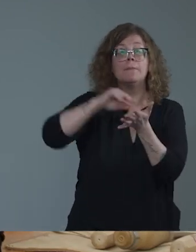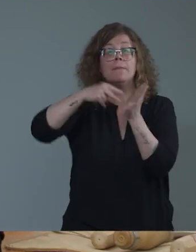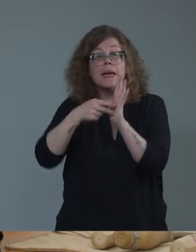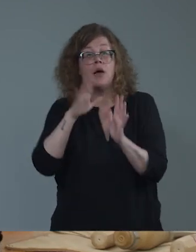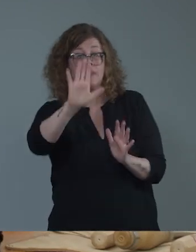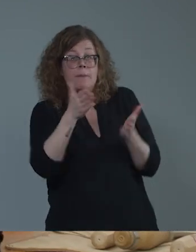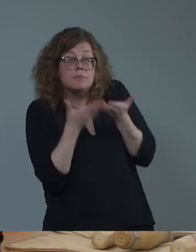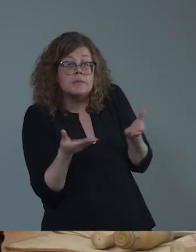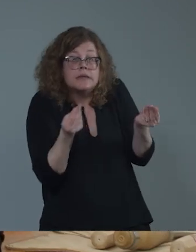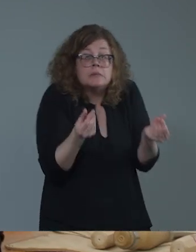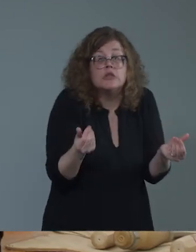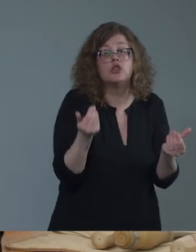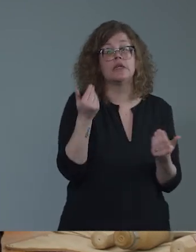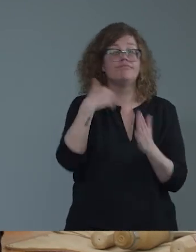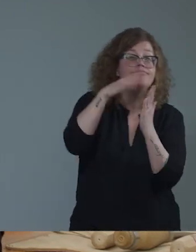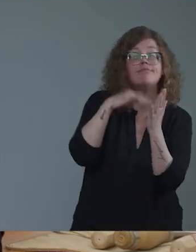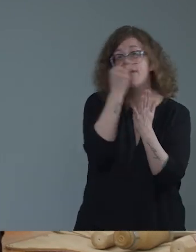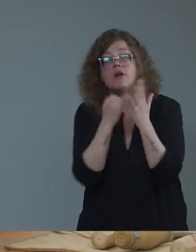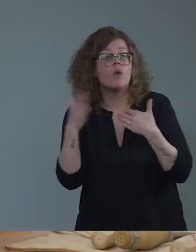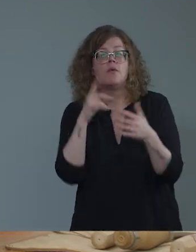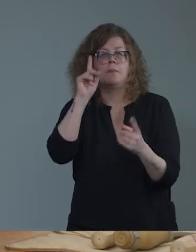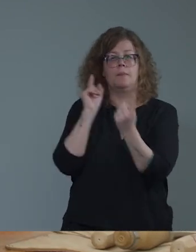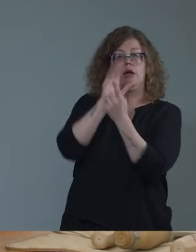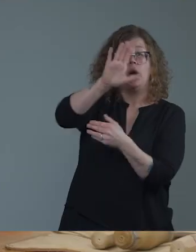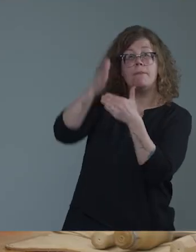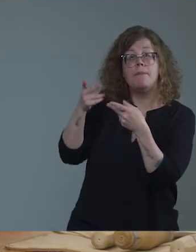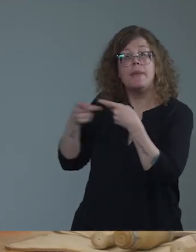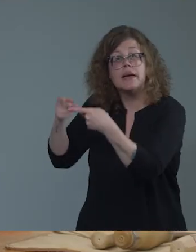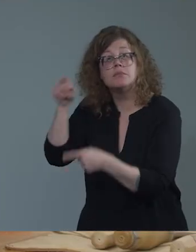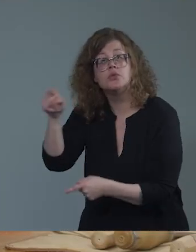Yeah. I think for me, that's how the materials or colours and things like that go, you know,